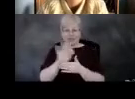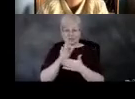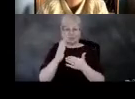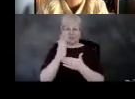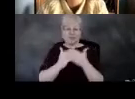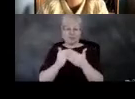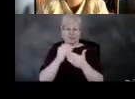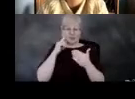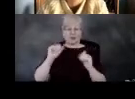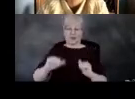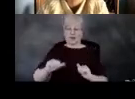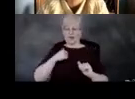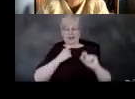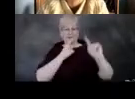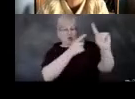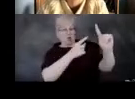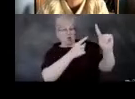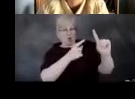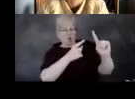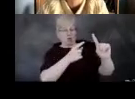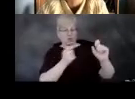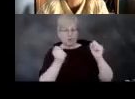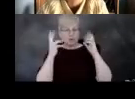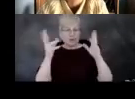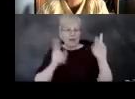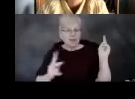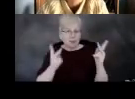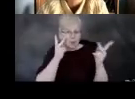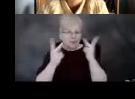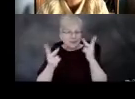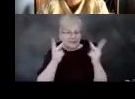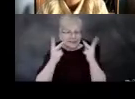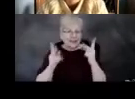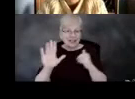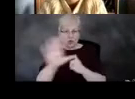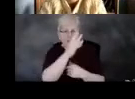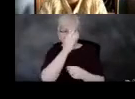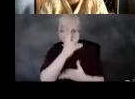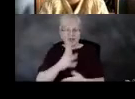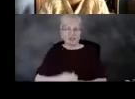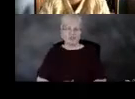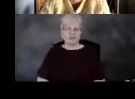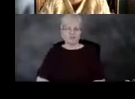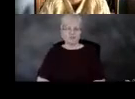the goal to be seen as many people as possible 17:26:55 . One of the biggest things to think